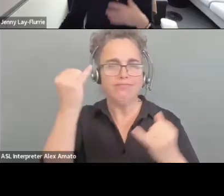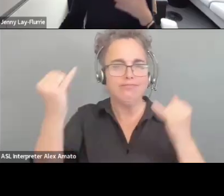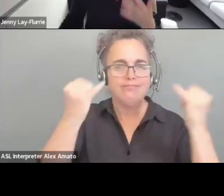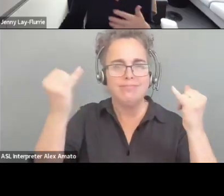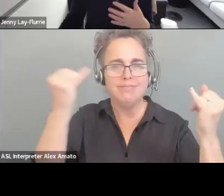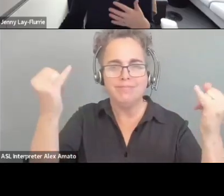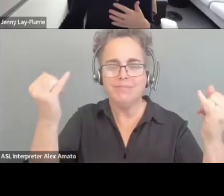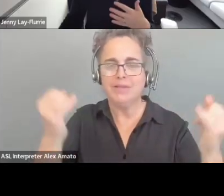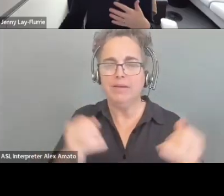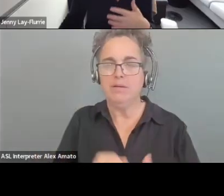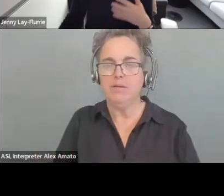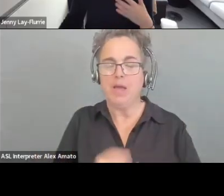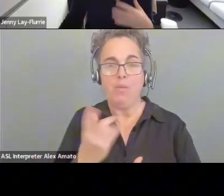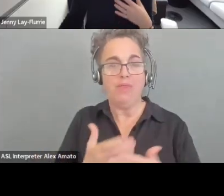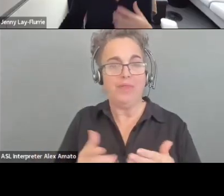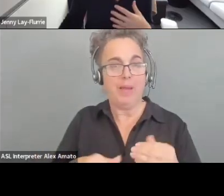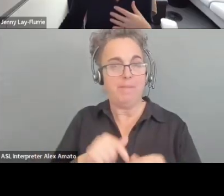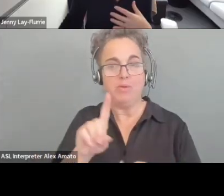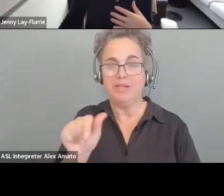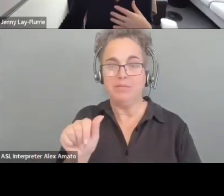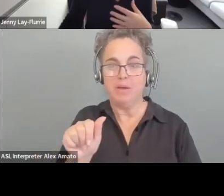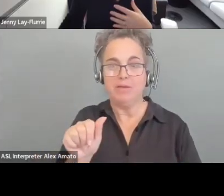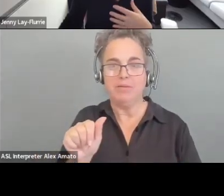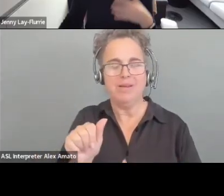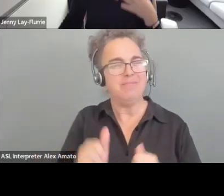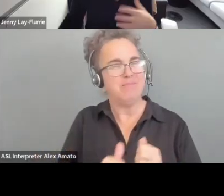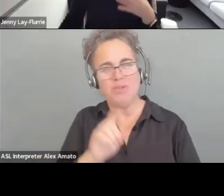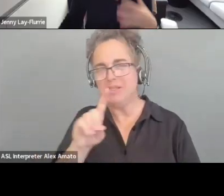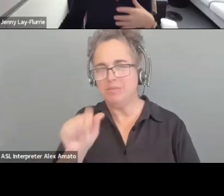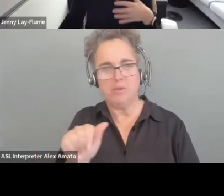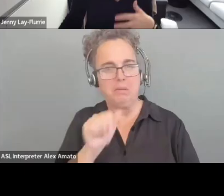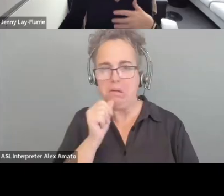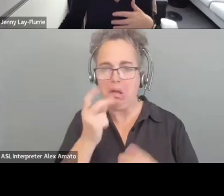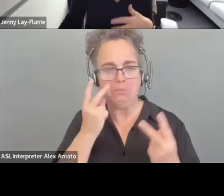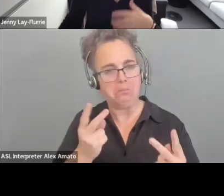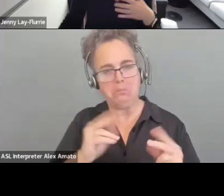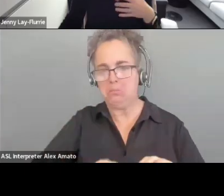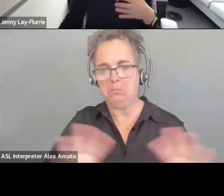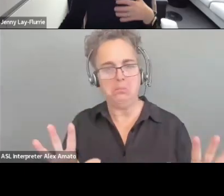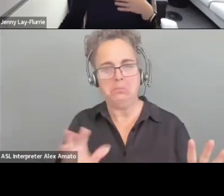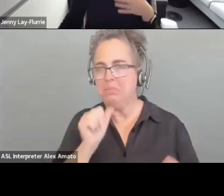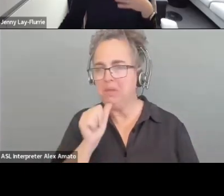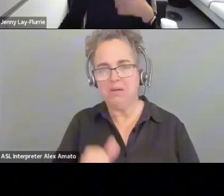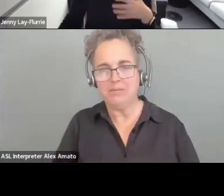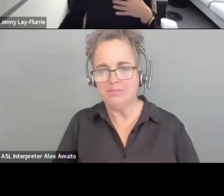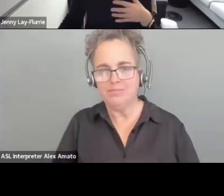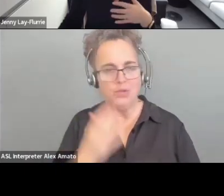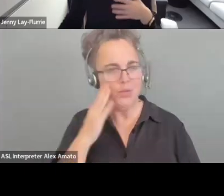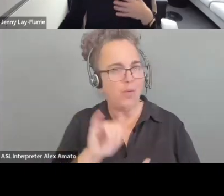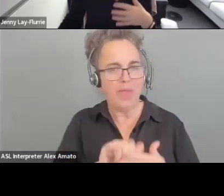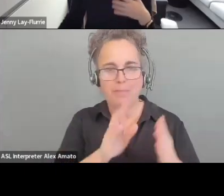of all the time, are not apparent. You do not know if a person walking in the room